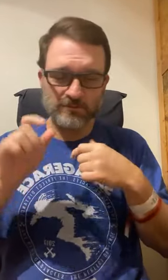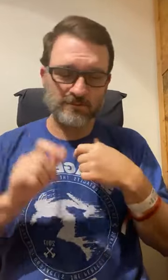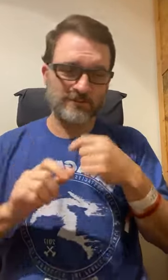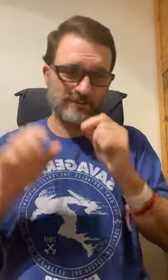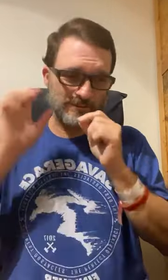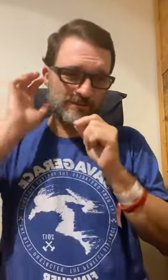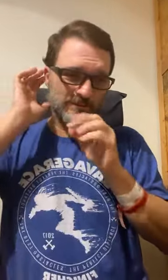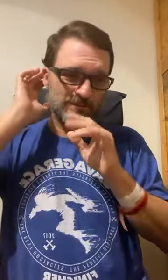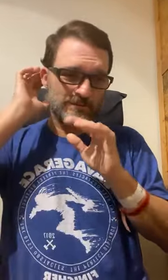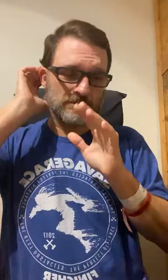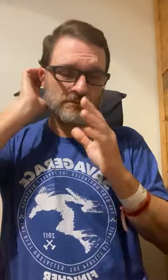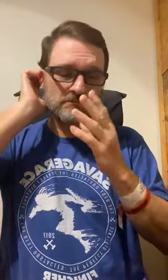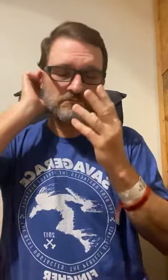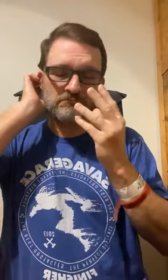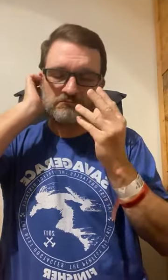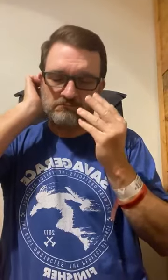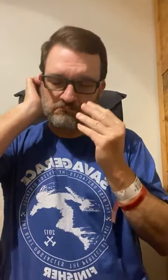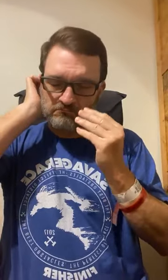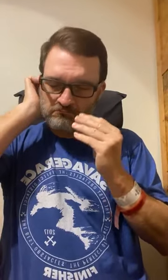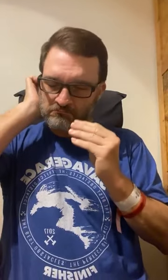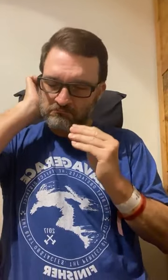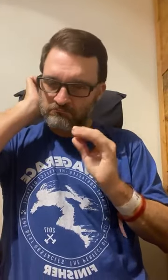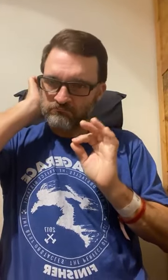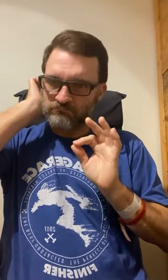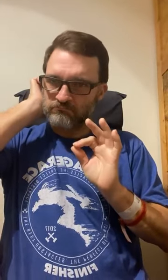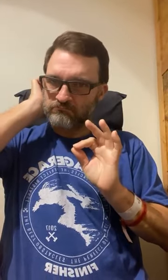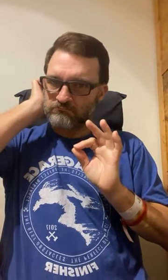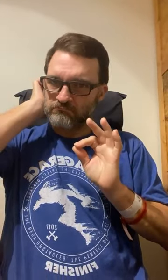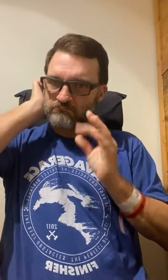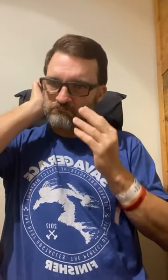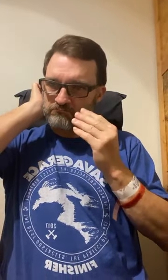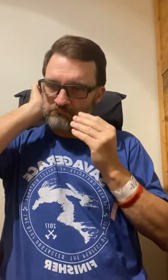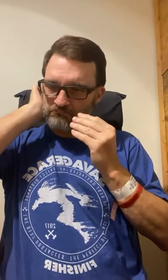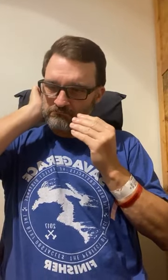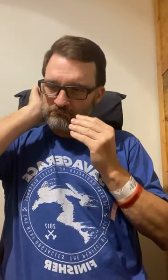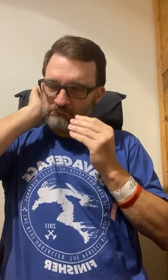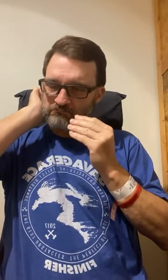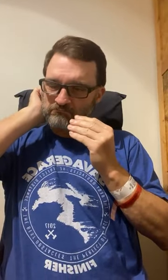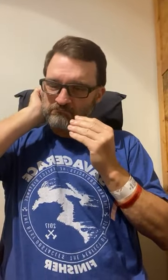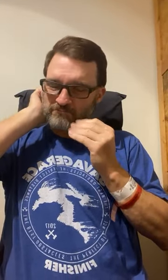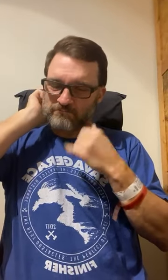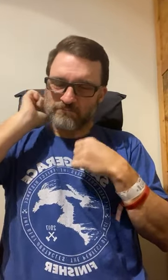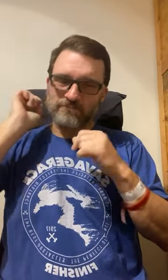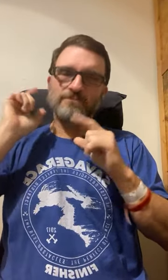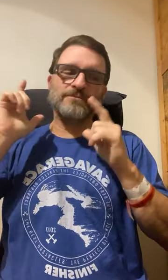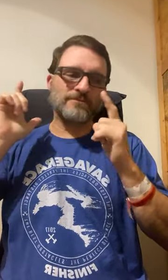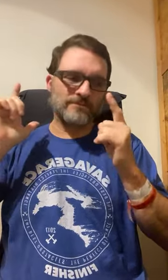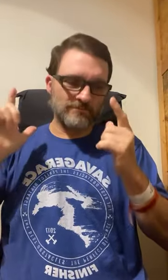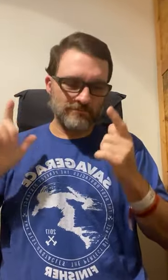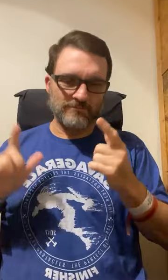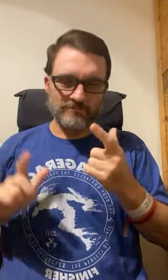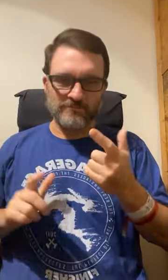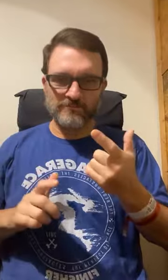I was vaping it and was able to fall asleep. All good sleep then now I woke up again.